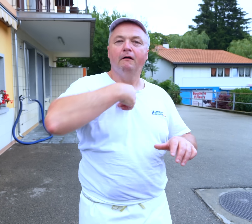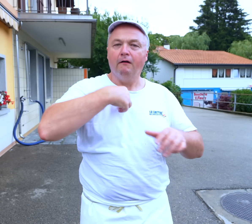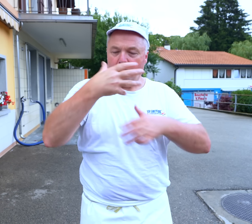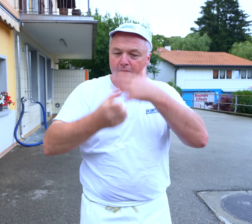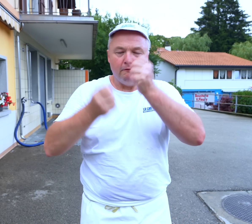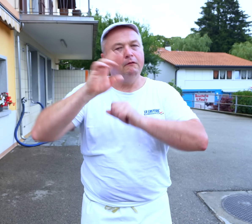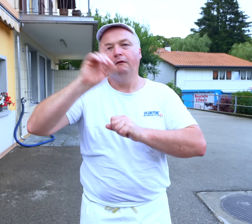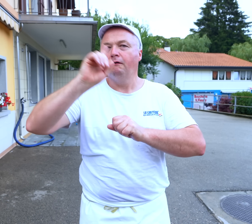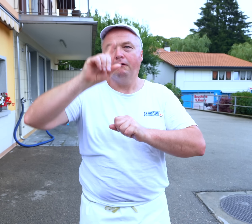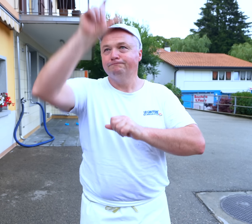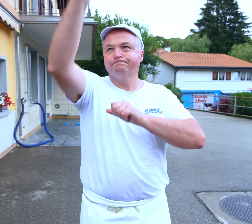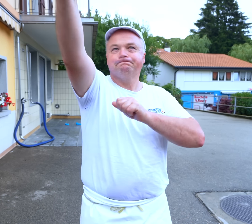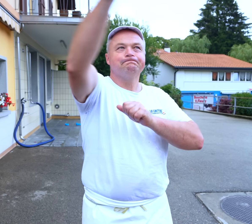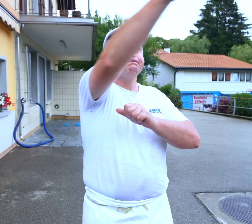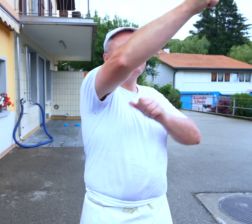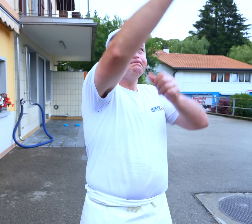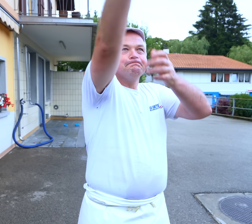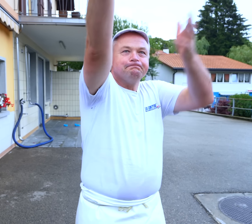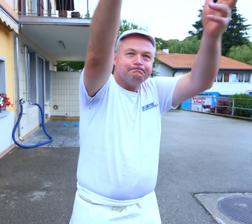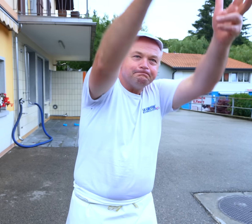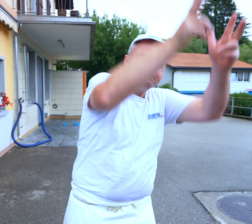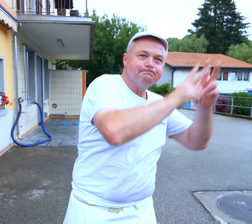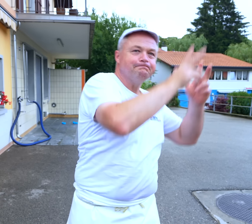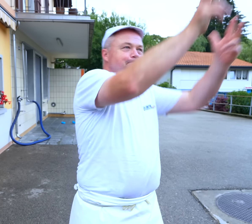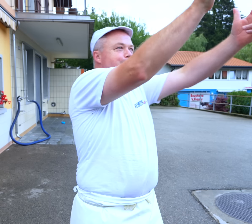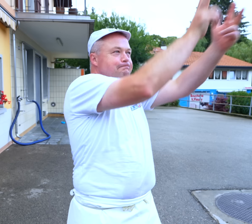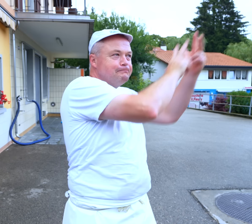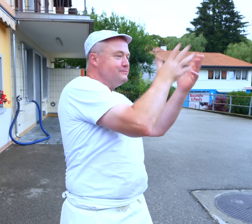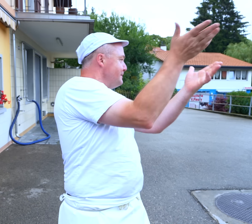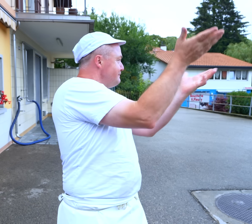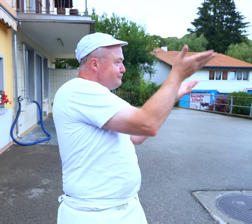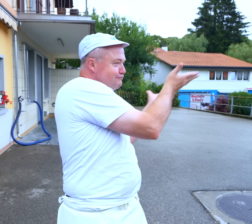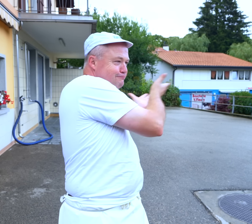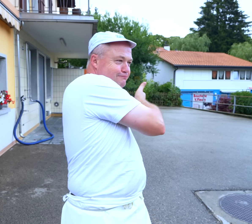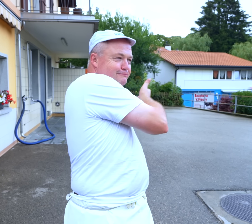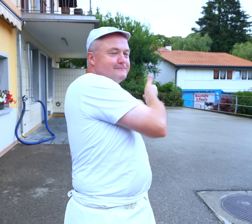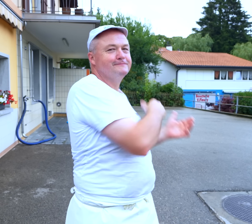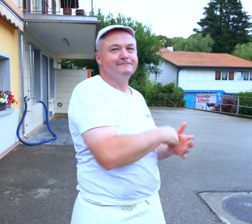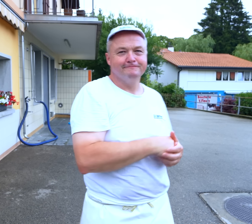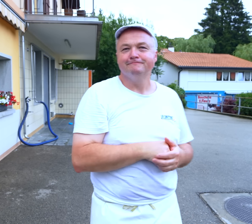I don’t do the milking, our milk is brought in.